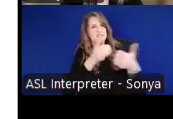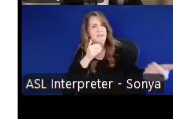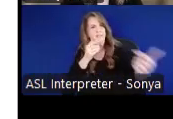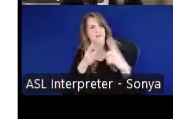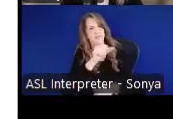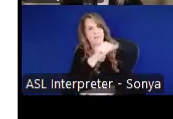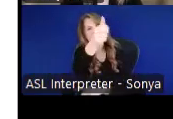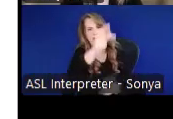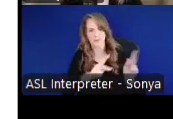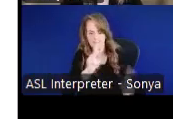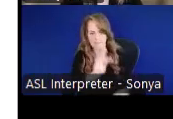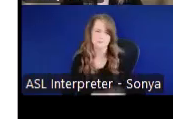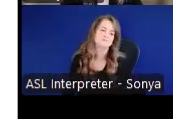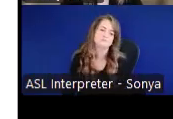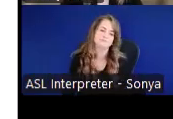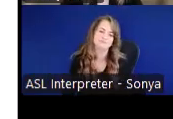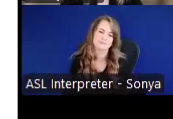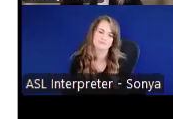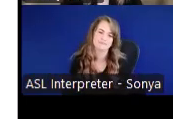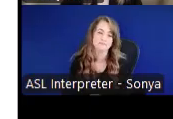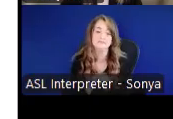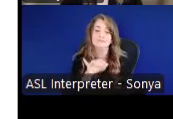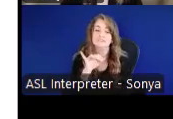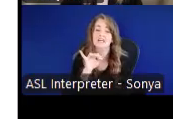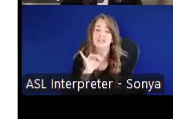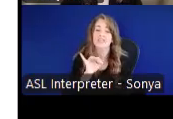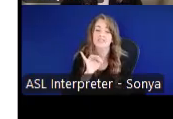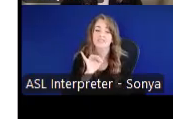Defiance is oppositional and nearly or Defiance is